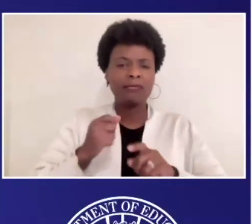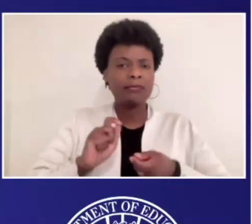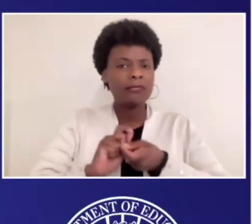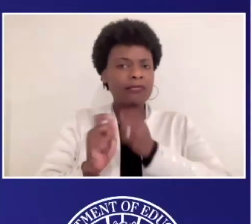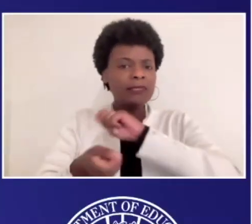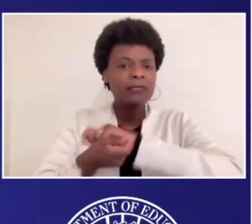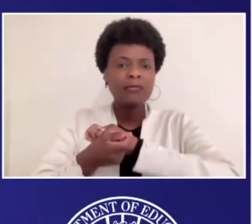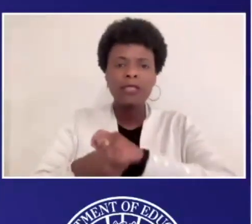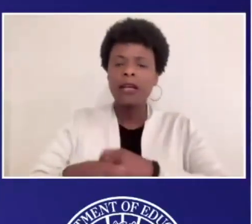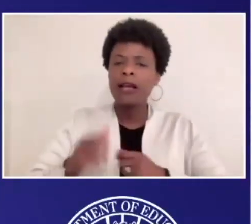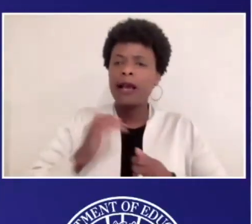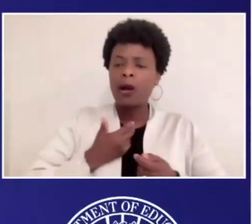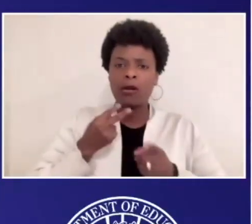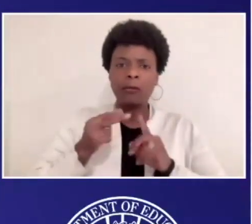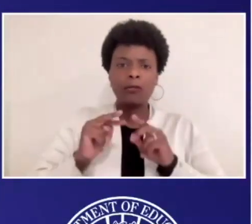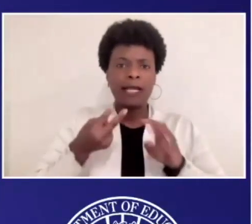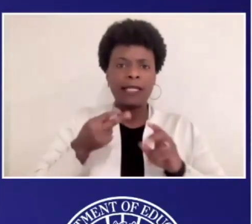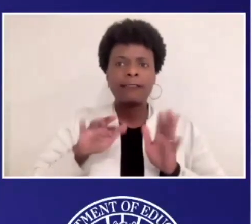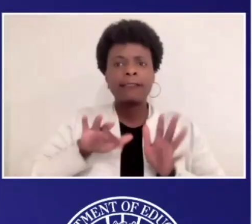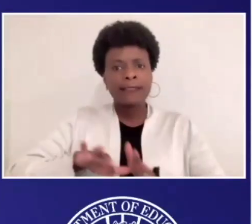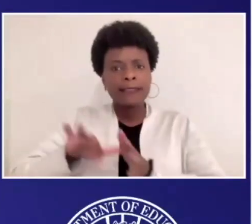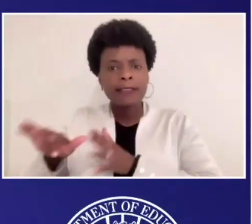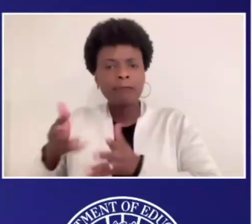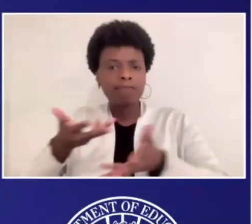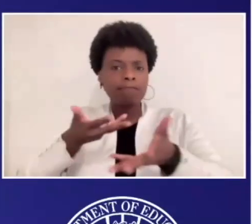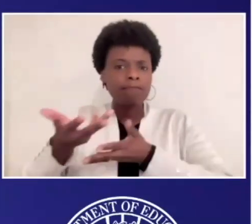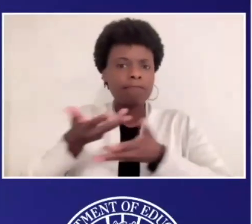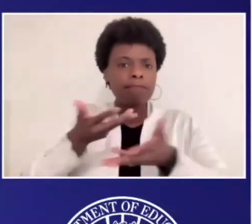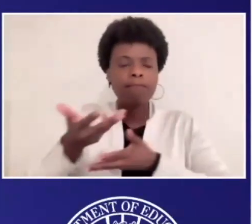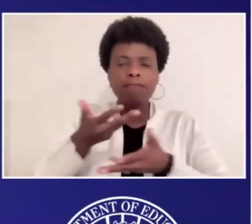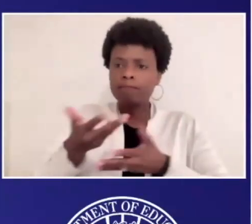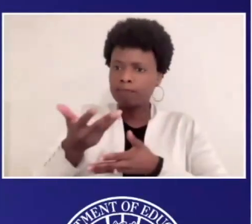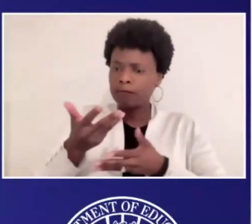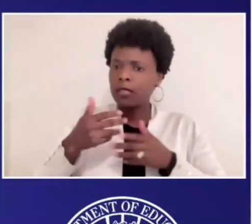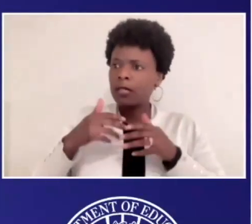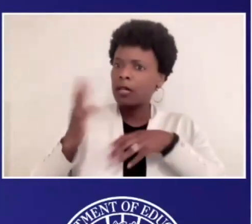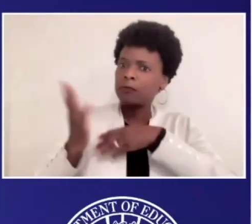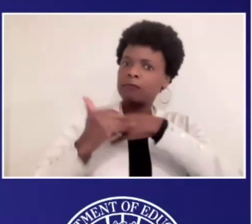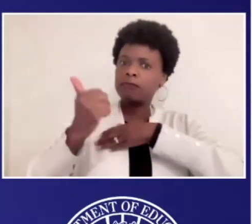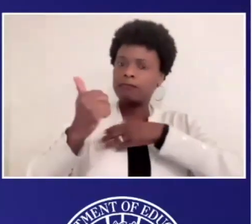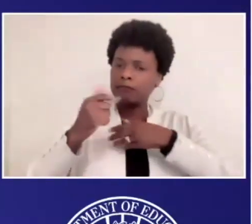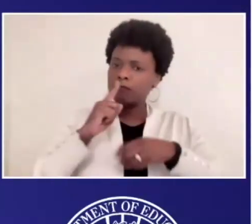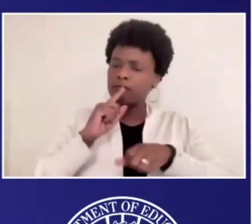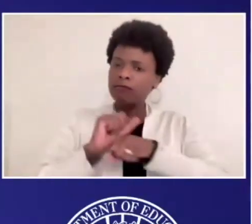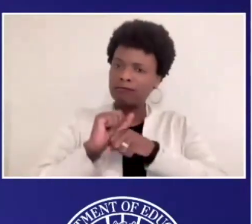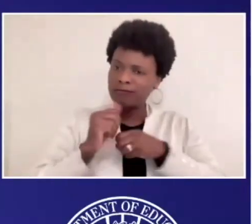work collectively, and answer the call that we were given when our Undersecretary told